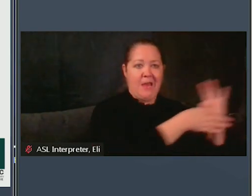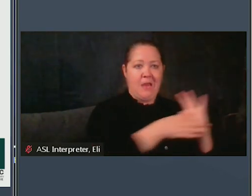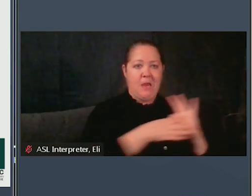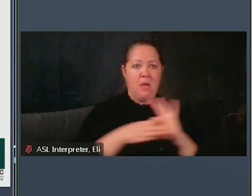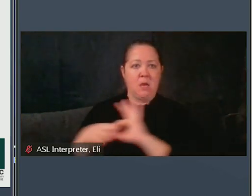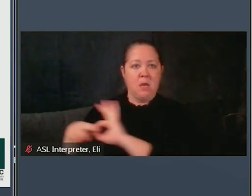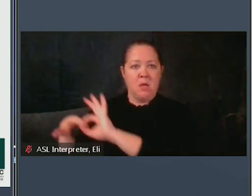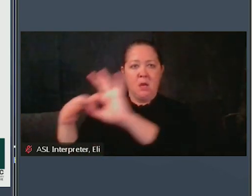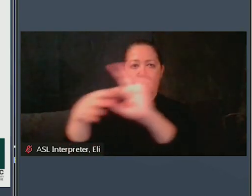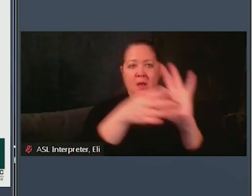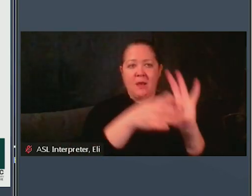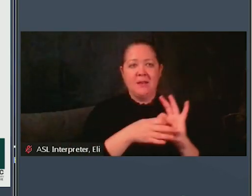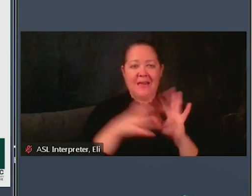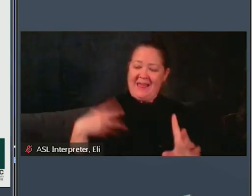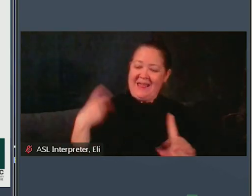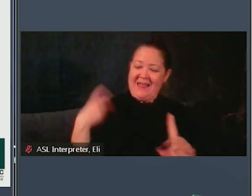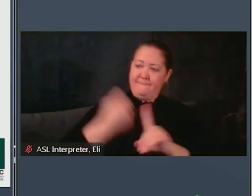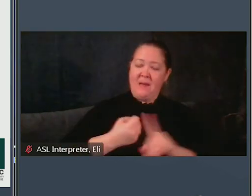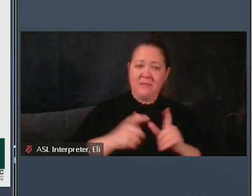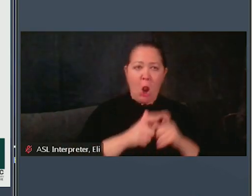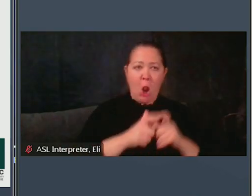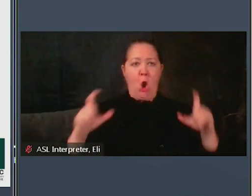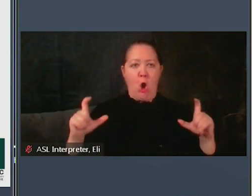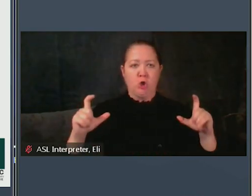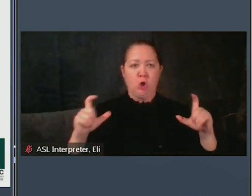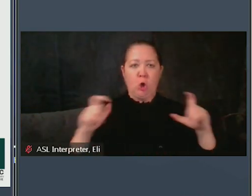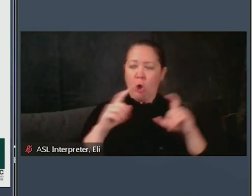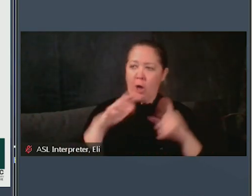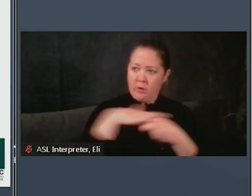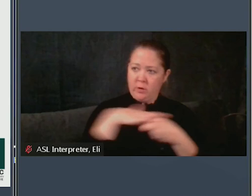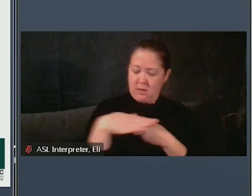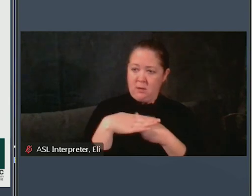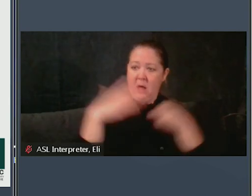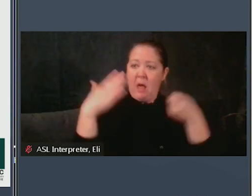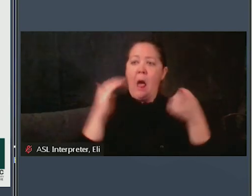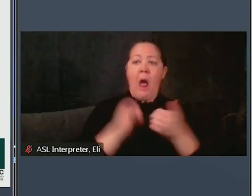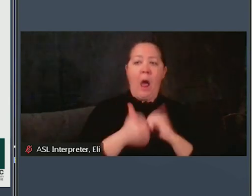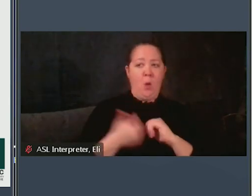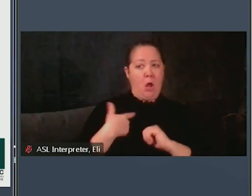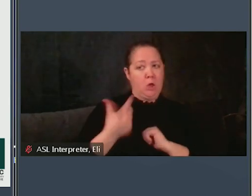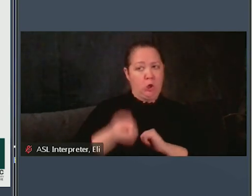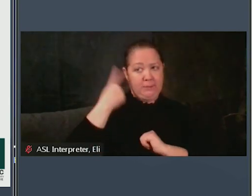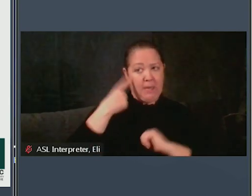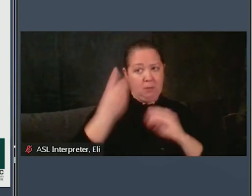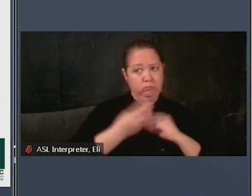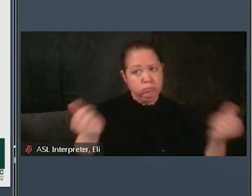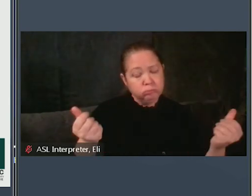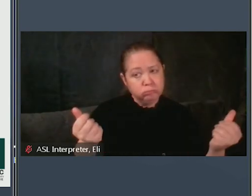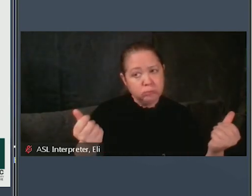The remedy, as I see it, and which has been communicated today is that we must do the